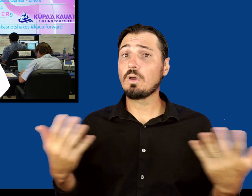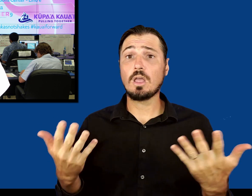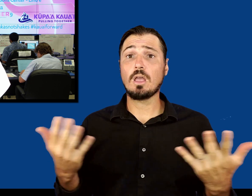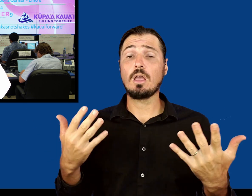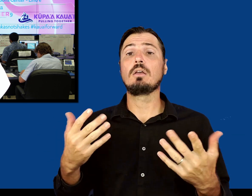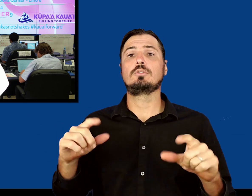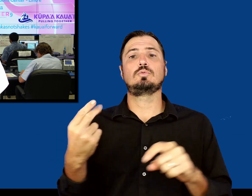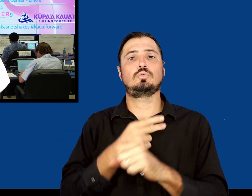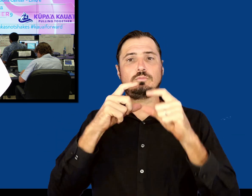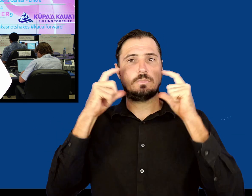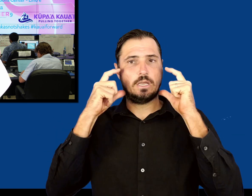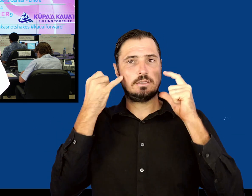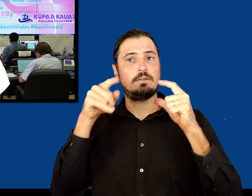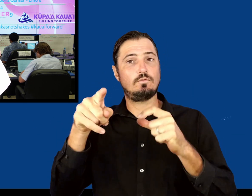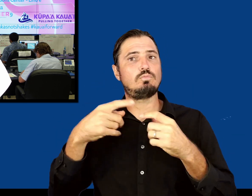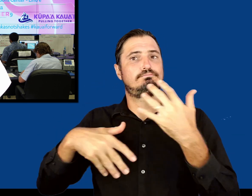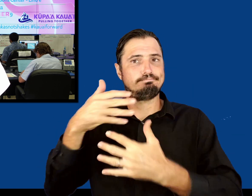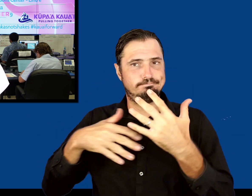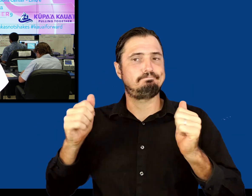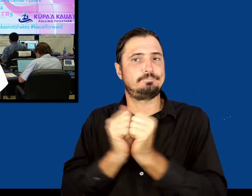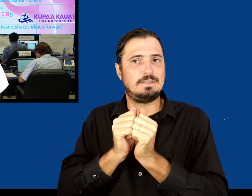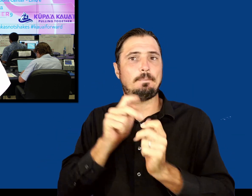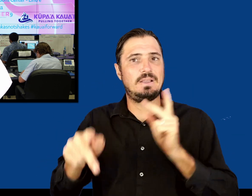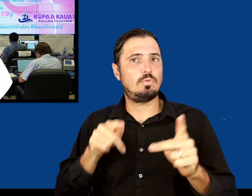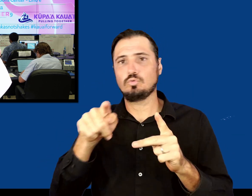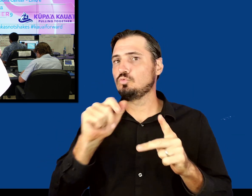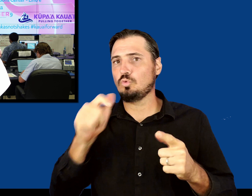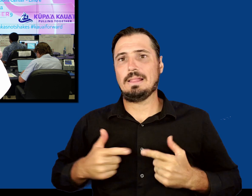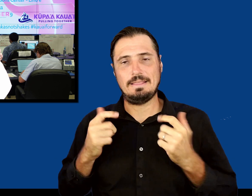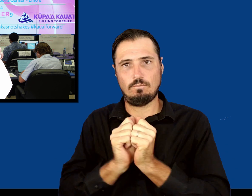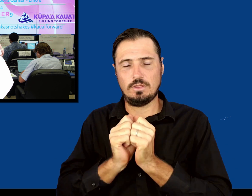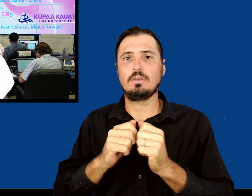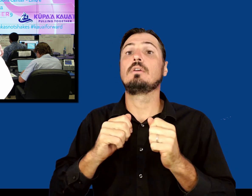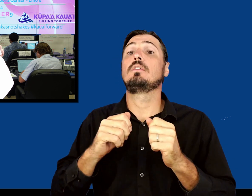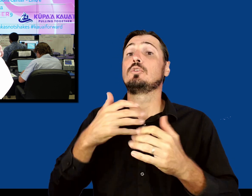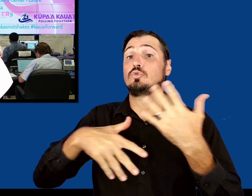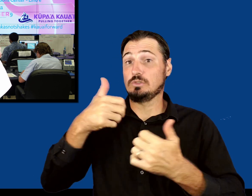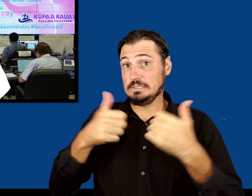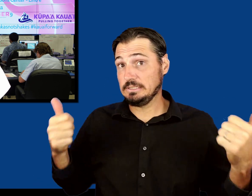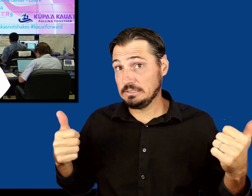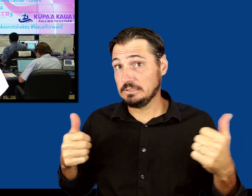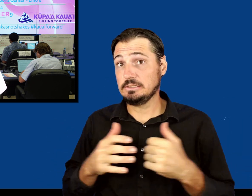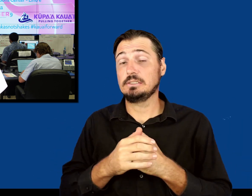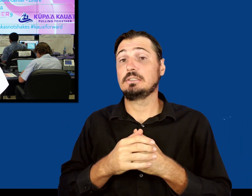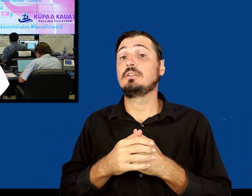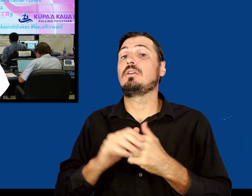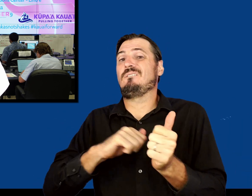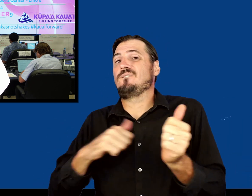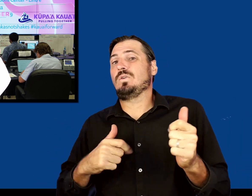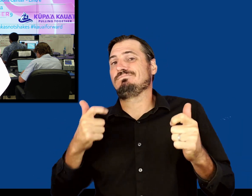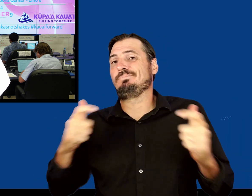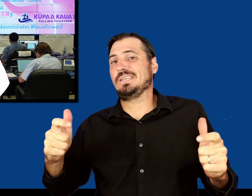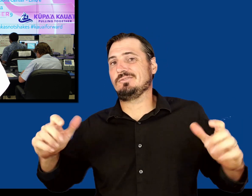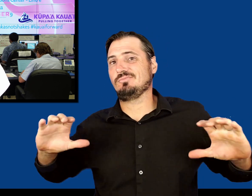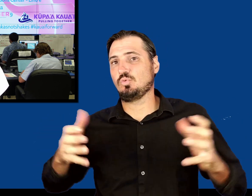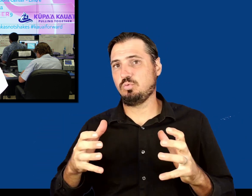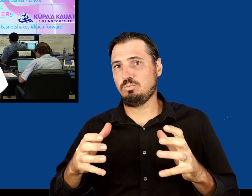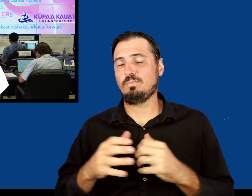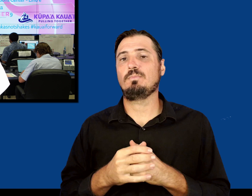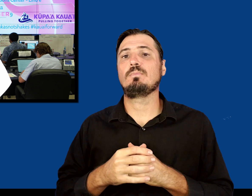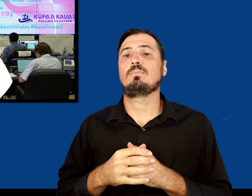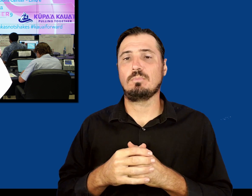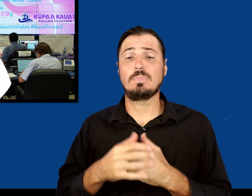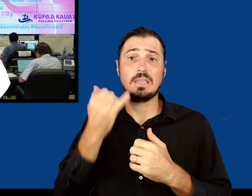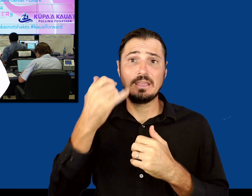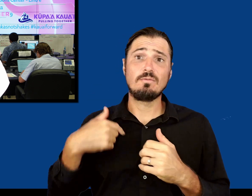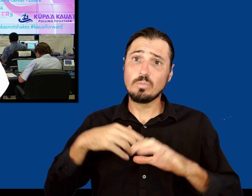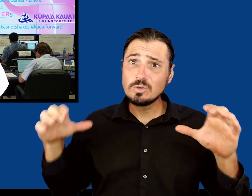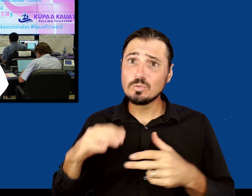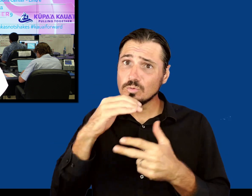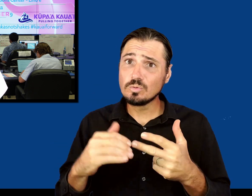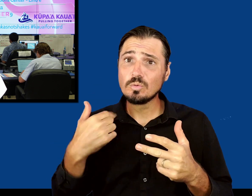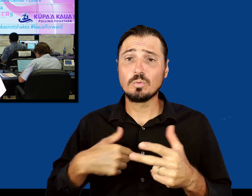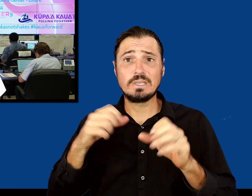we don’t live with. Practice physical distancing. And avoid large gatherings. If we can commit to following these simple steps, we can help to prevent the spread of COVID-19 on our island. My